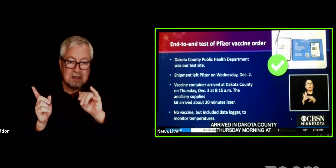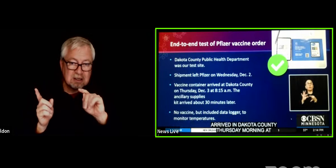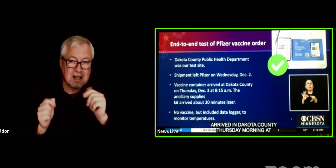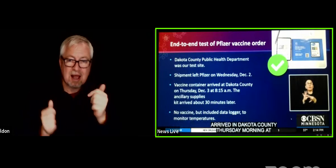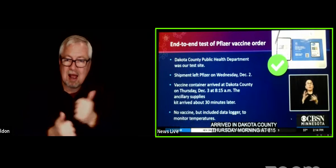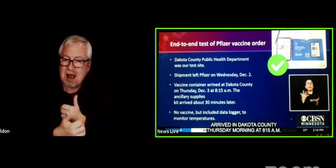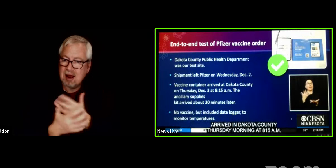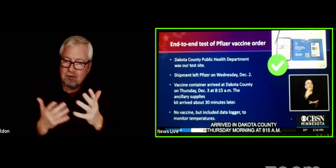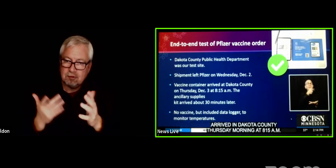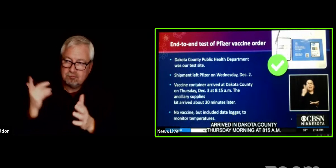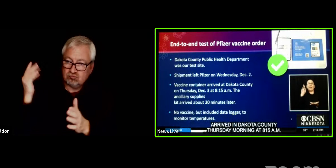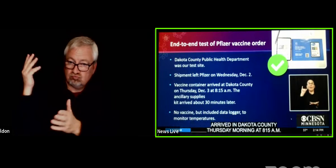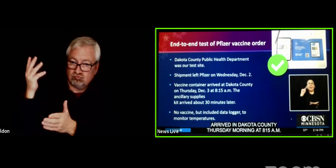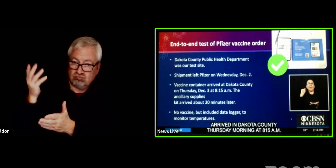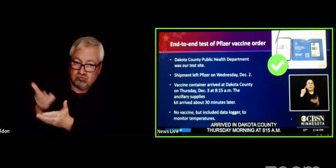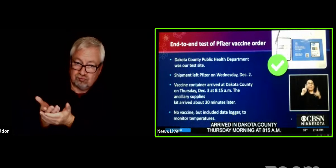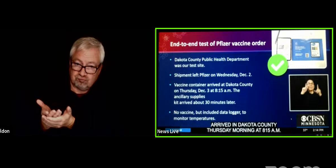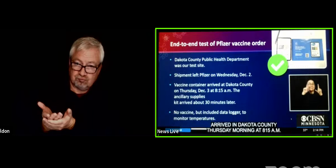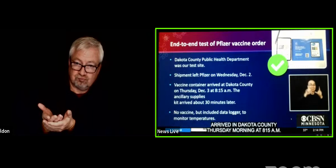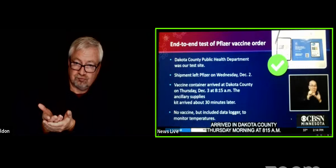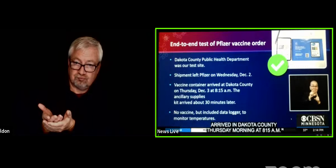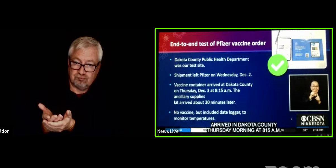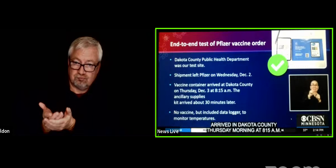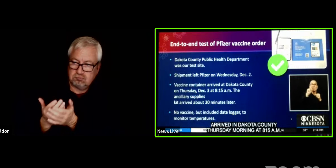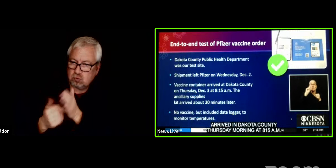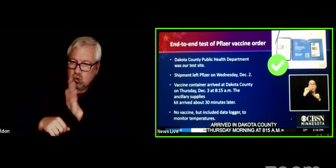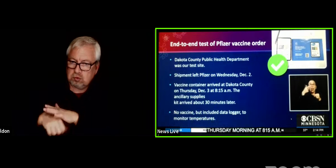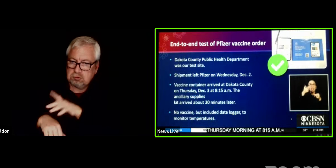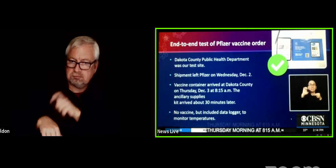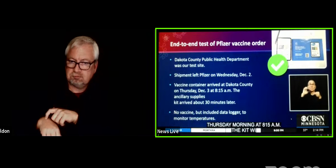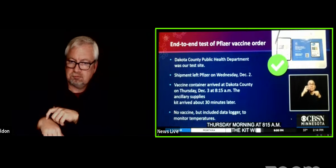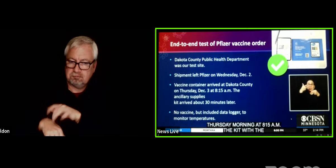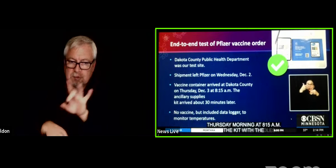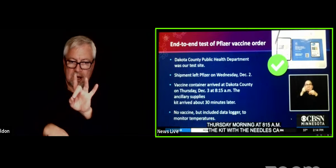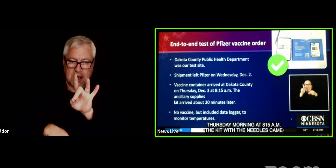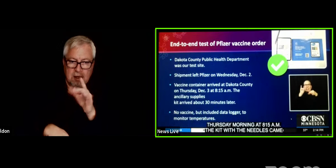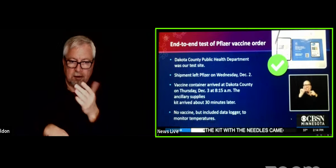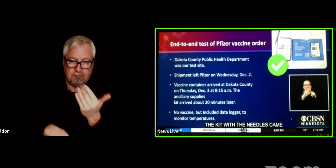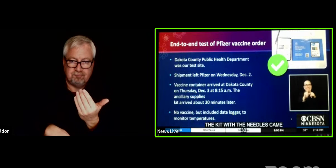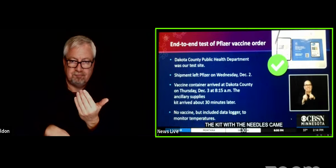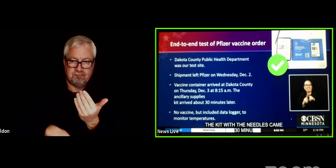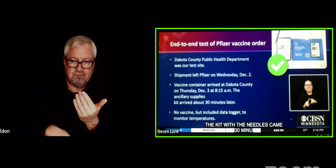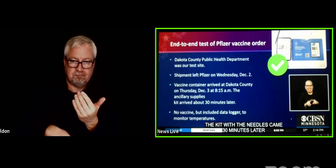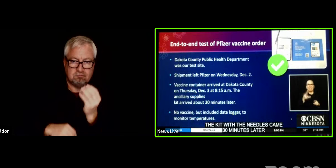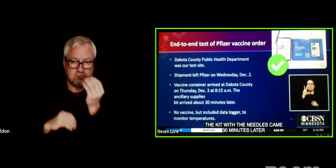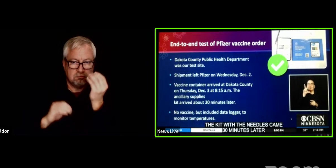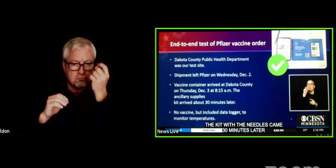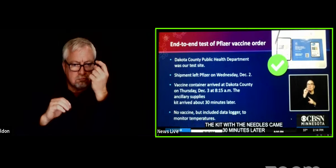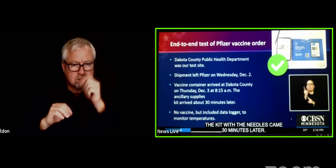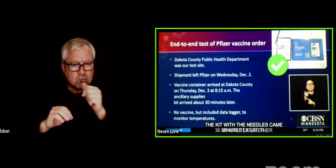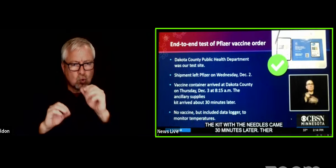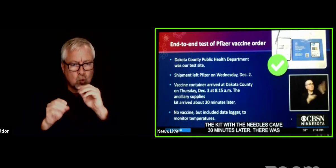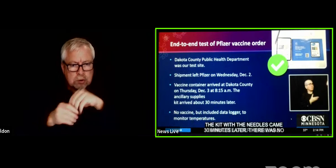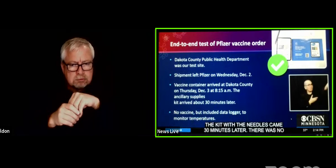MINUTES LATER. THERE WAS NO VACCINE BUT THE GOOD NEWS WAS THAT THE SHIPMENT WENT WELL AND WE MAINTAINED THE